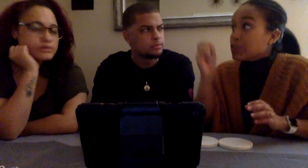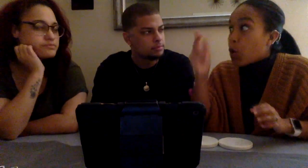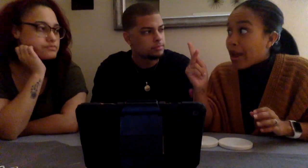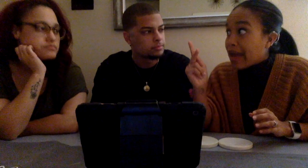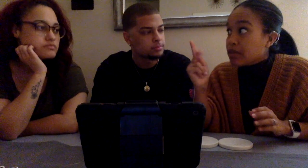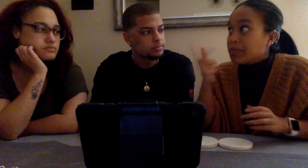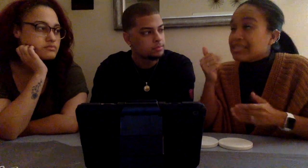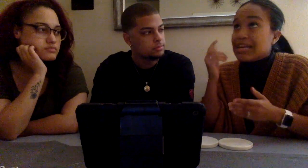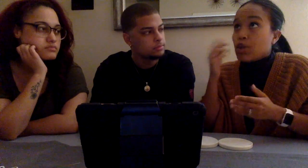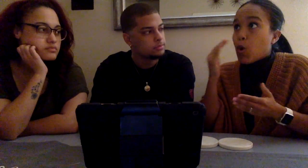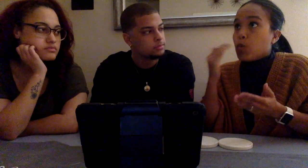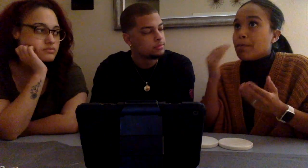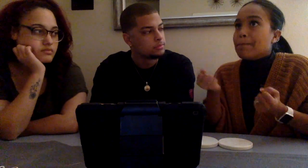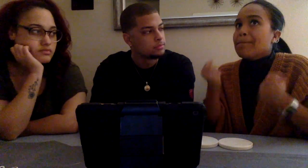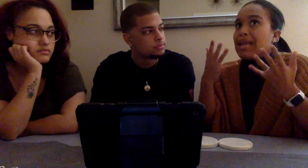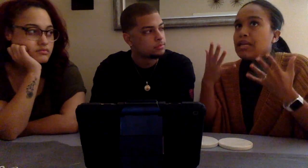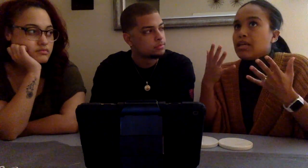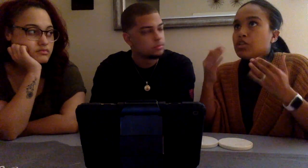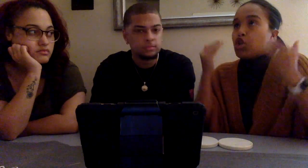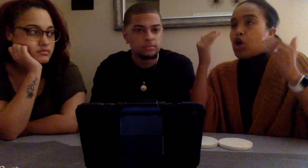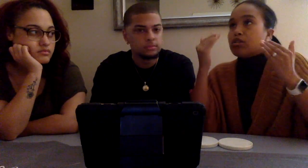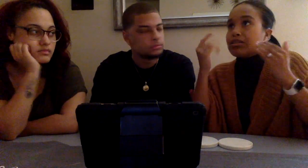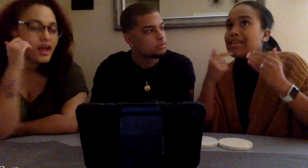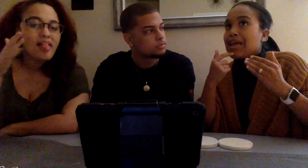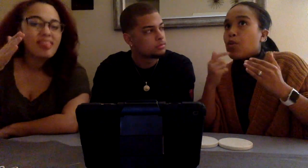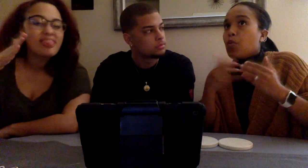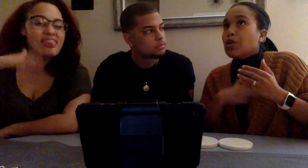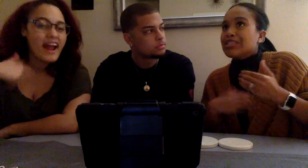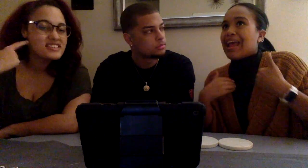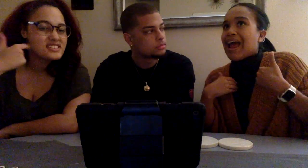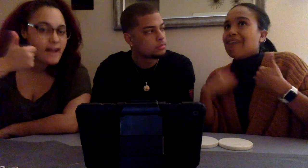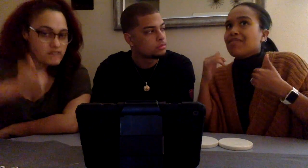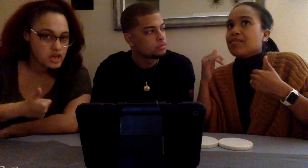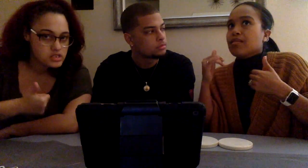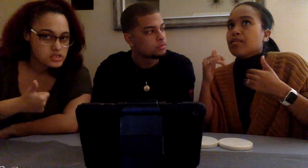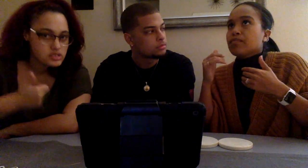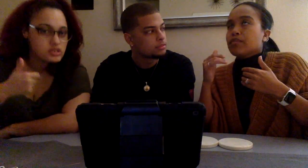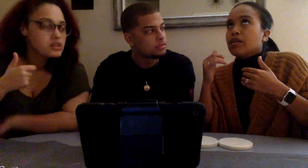And that is okay because I know many adults said that they wished that they have... Daisy: Late-deafened